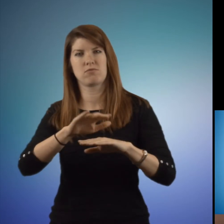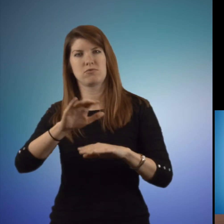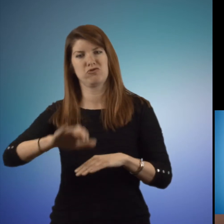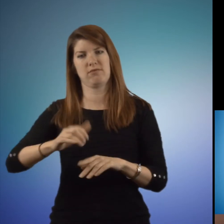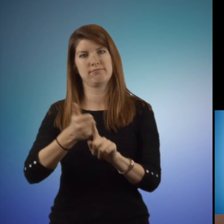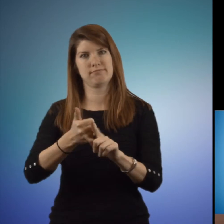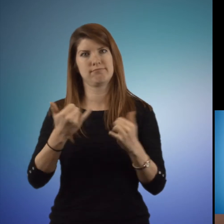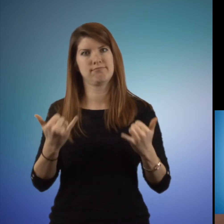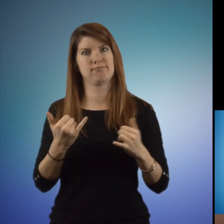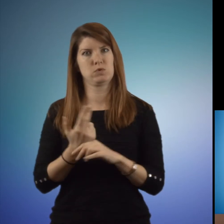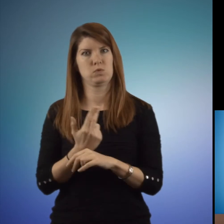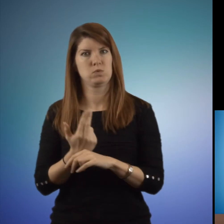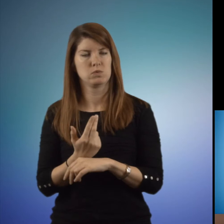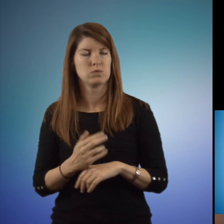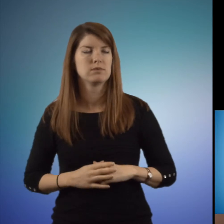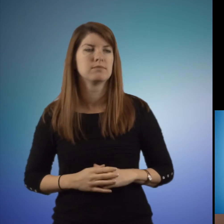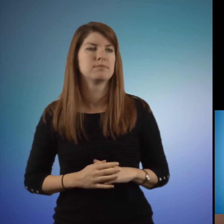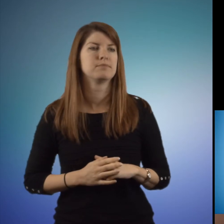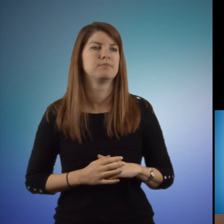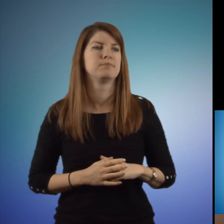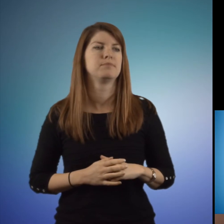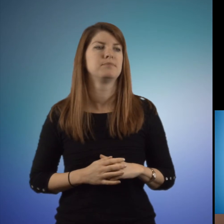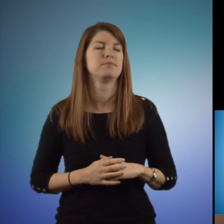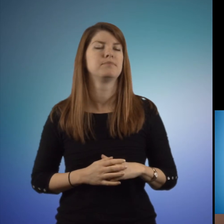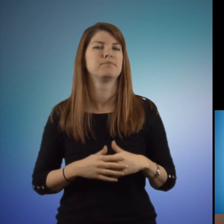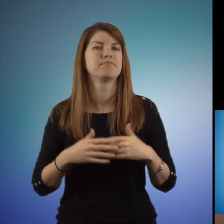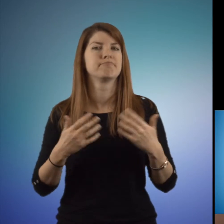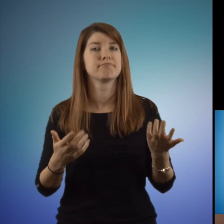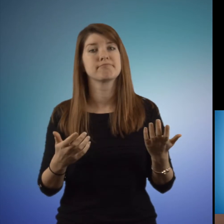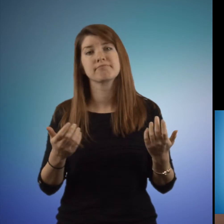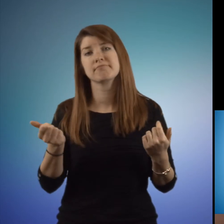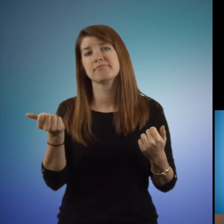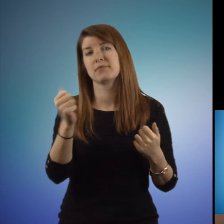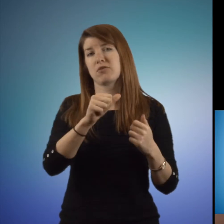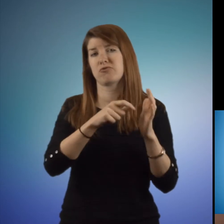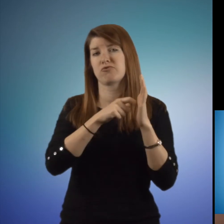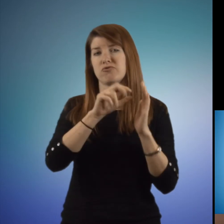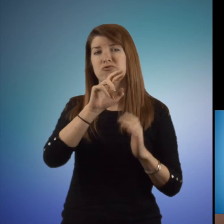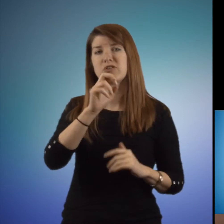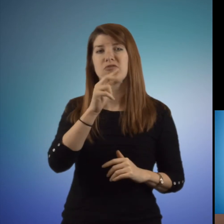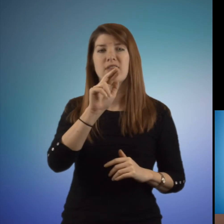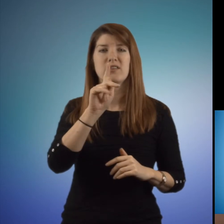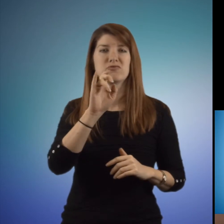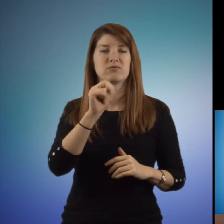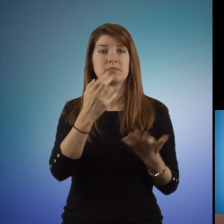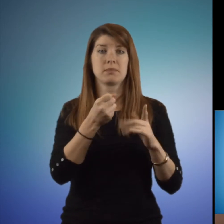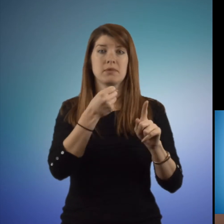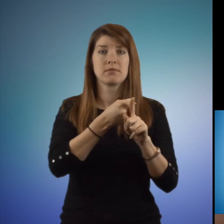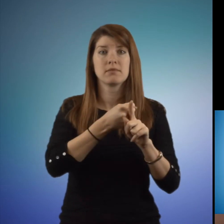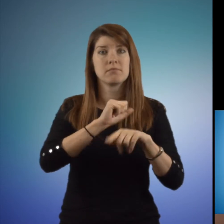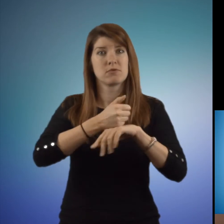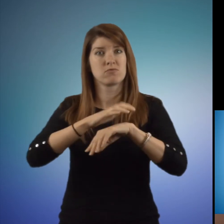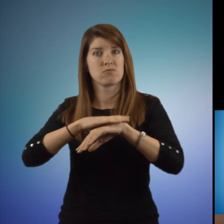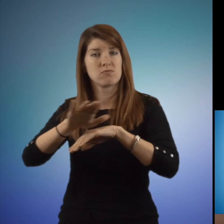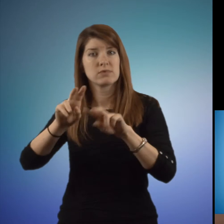Other regulations that may be impacted by assessment are least restrictive environments,